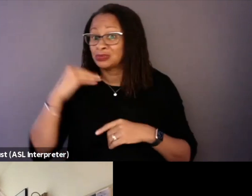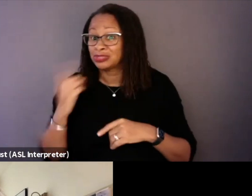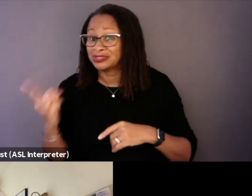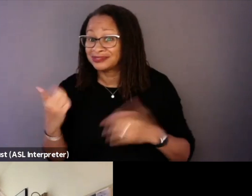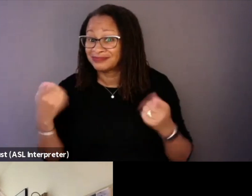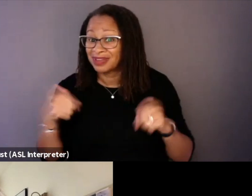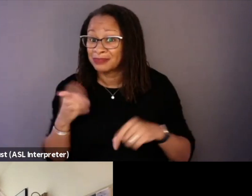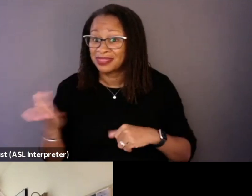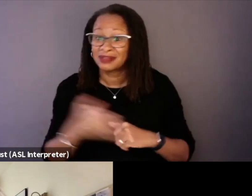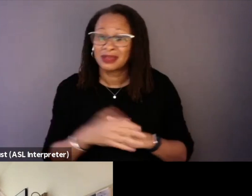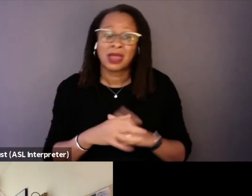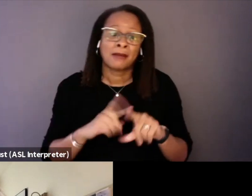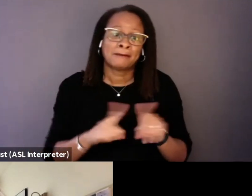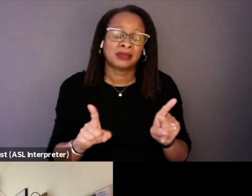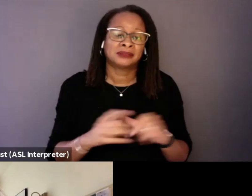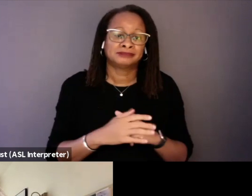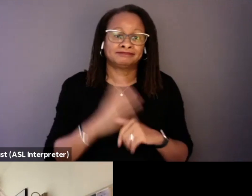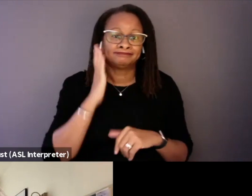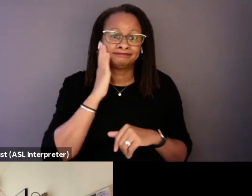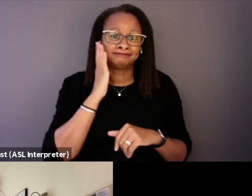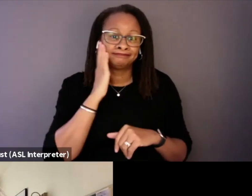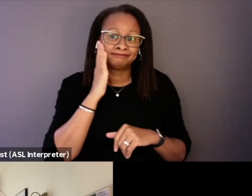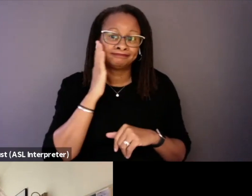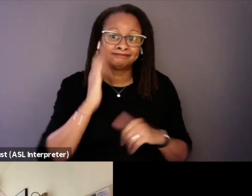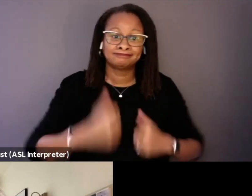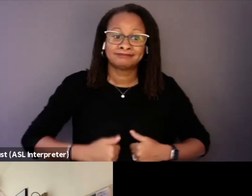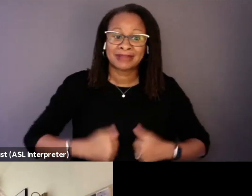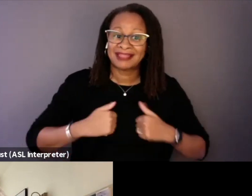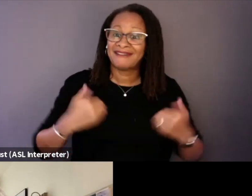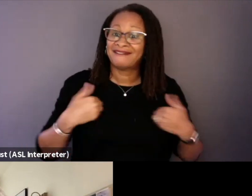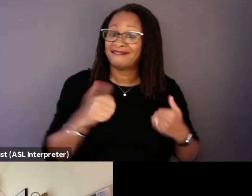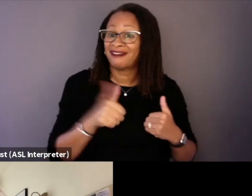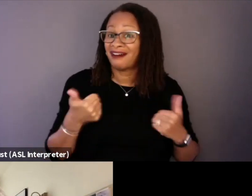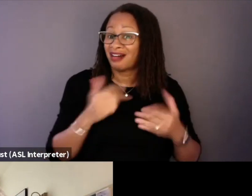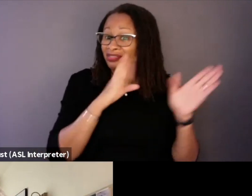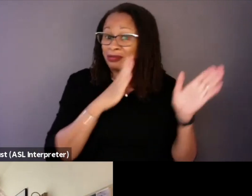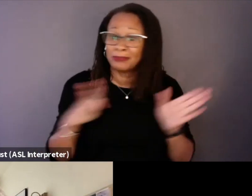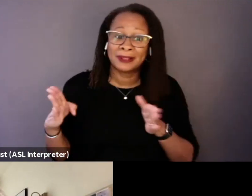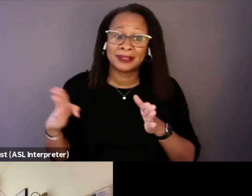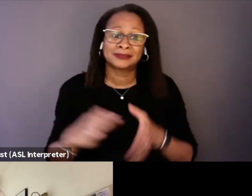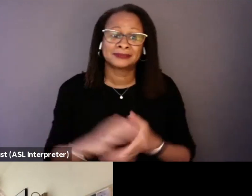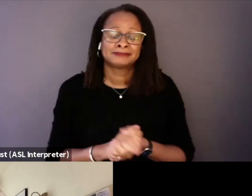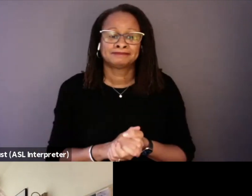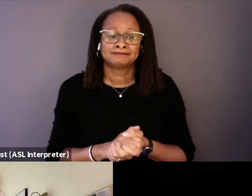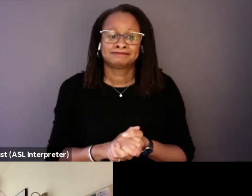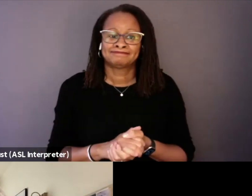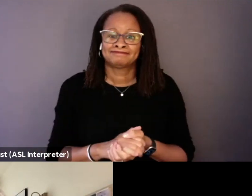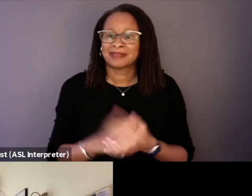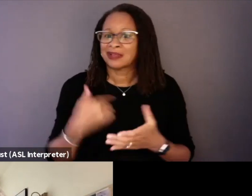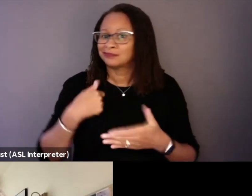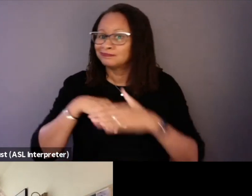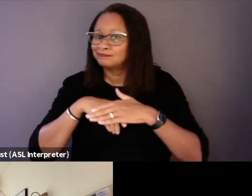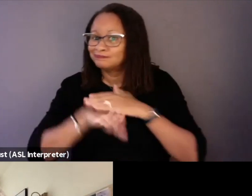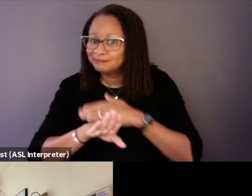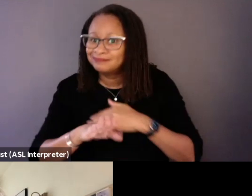But life had other plans. I had a baby and all of a sudden,